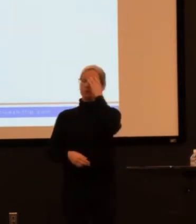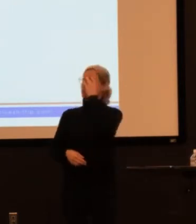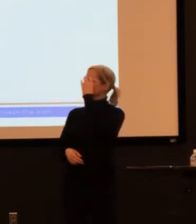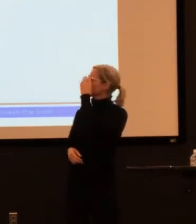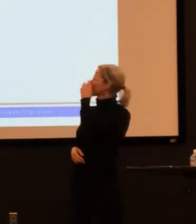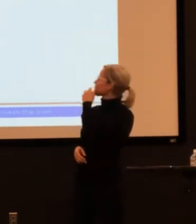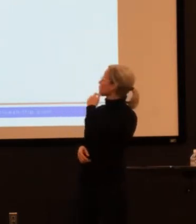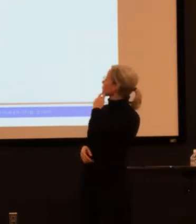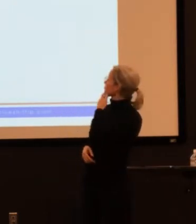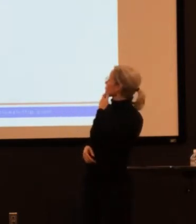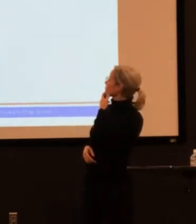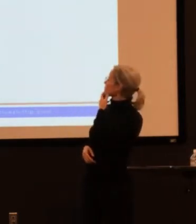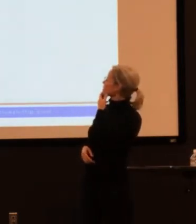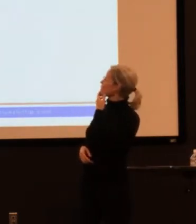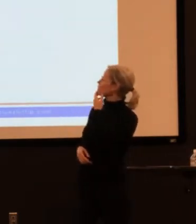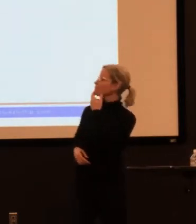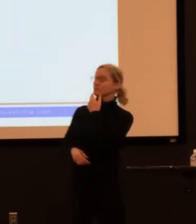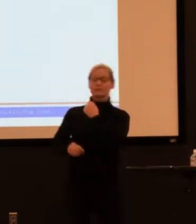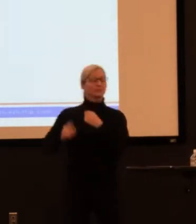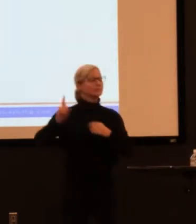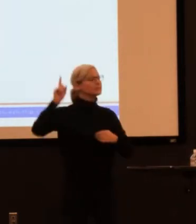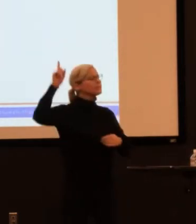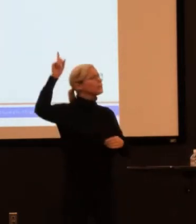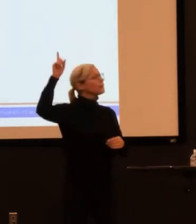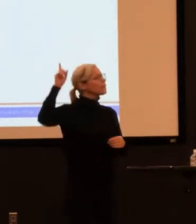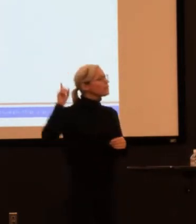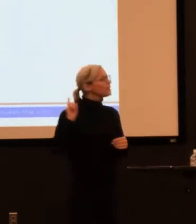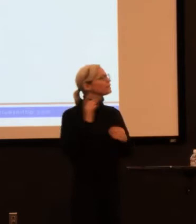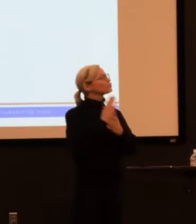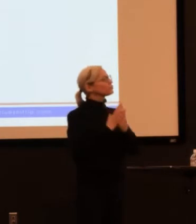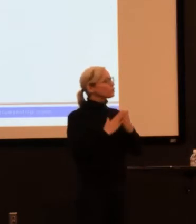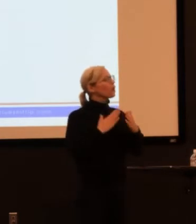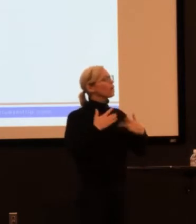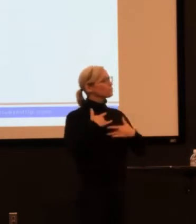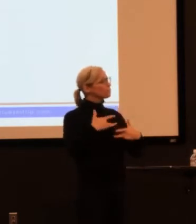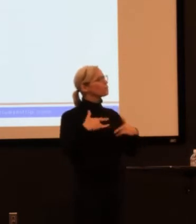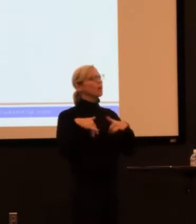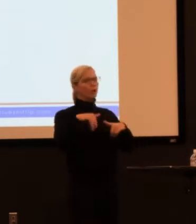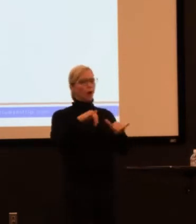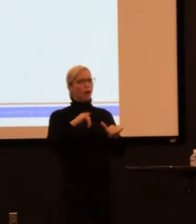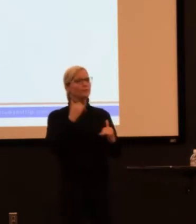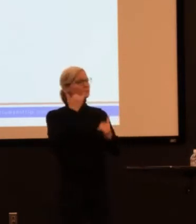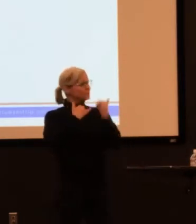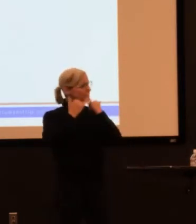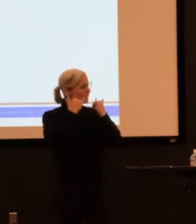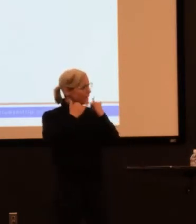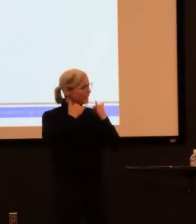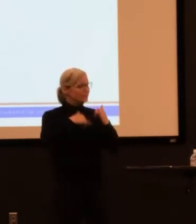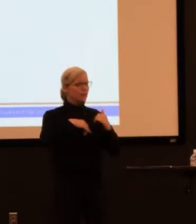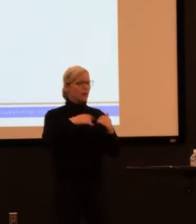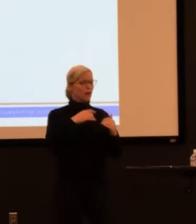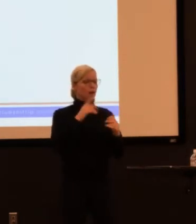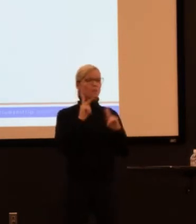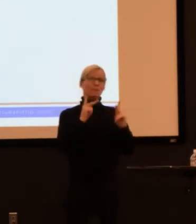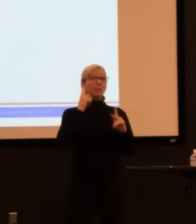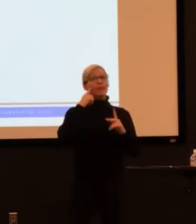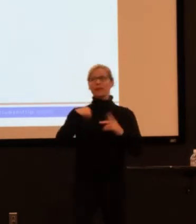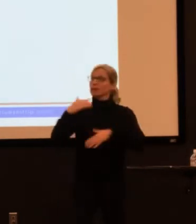that can result from confusing how patents work with how copyrights and trademarks work.